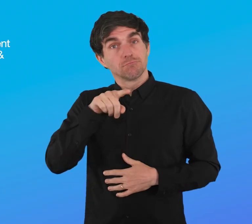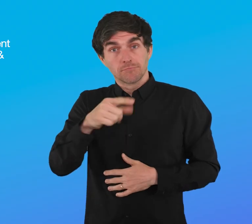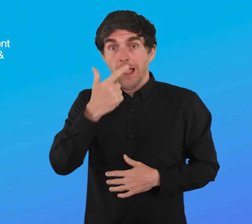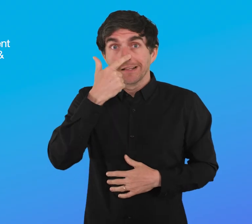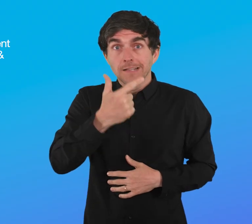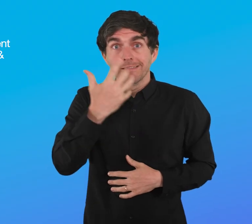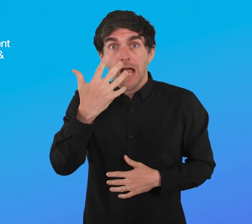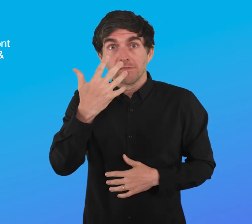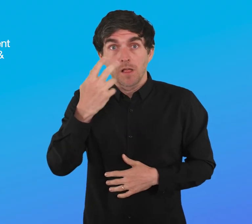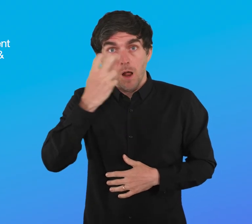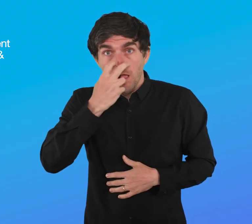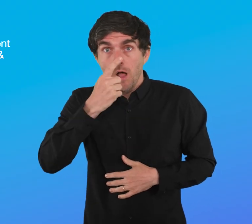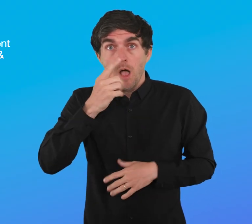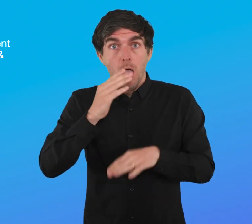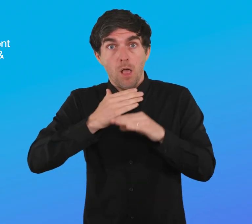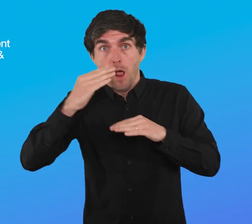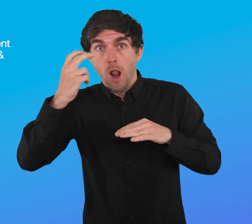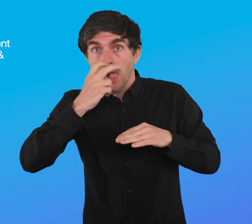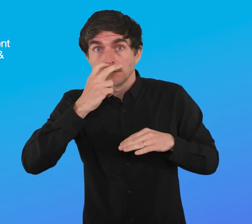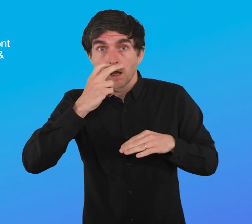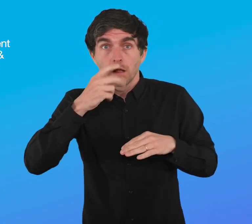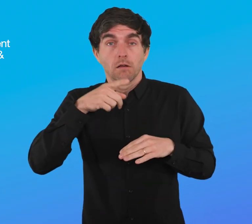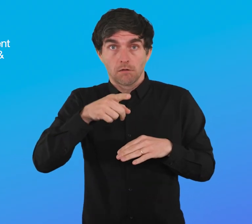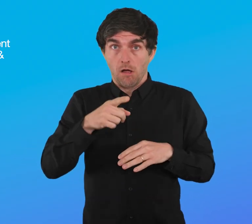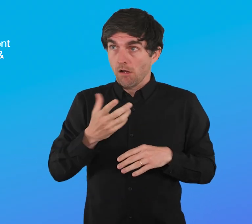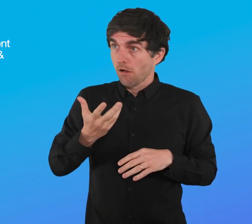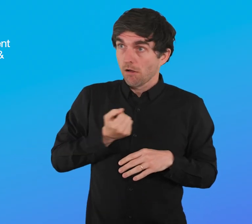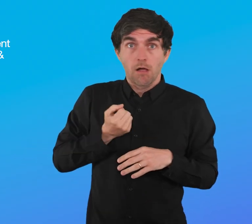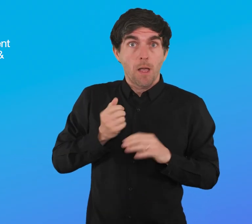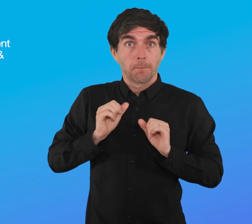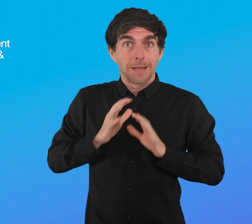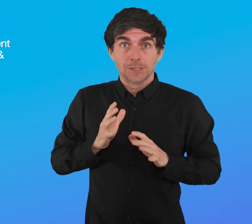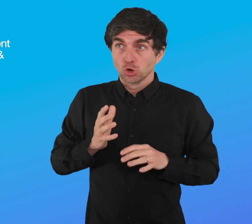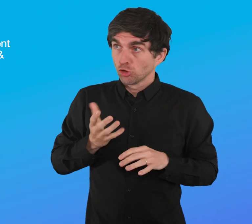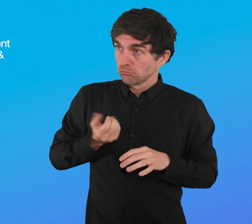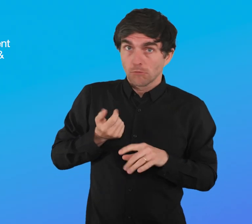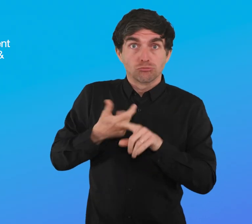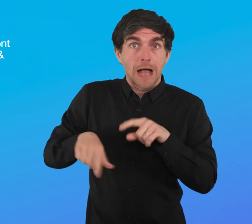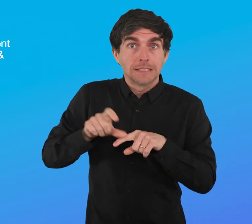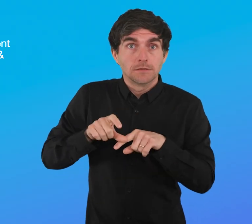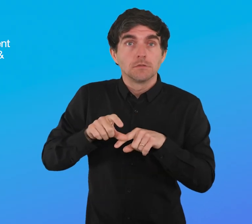If you are 75 years old or over and you get Pension Credit,